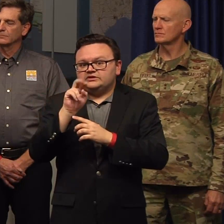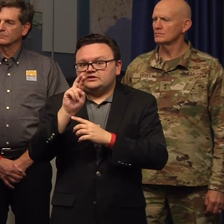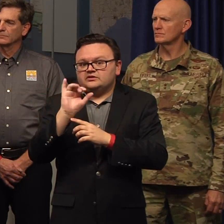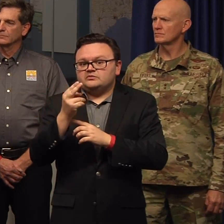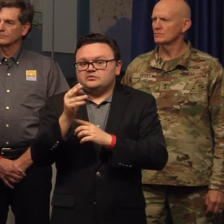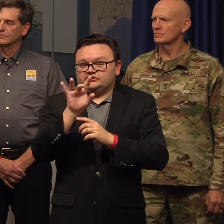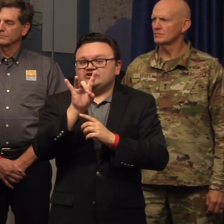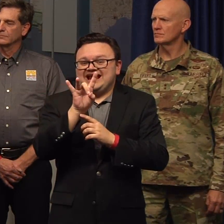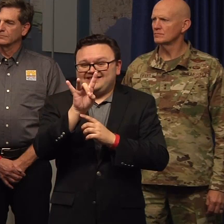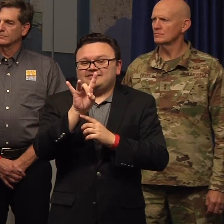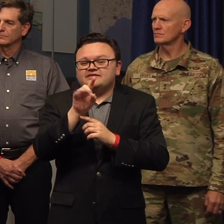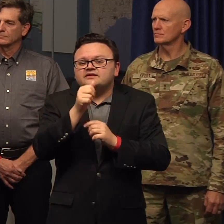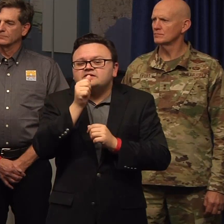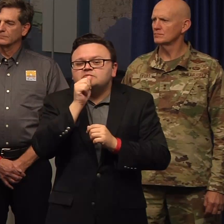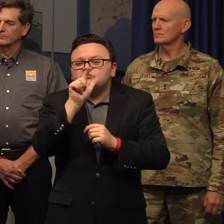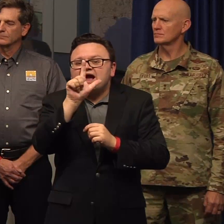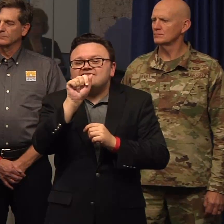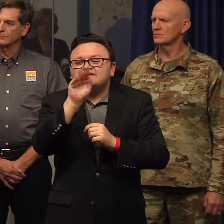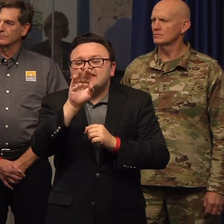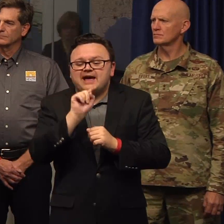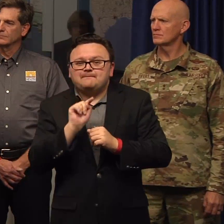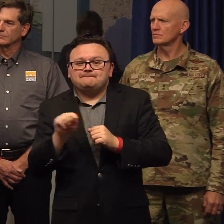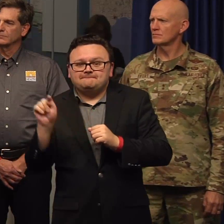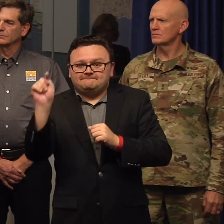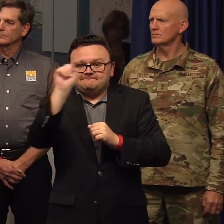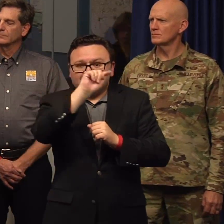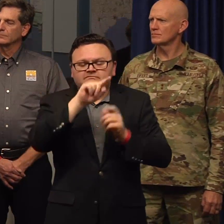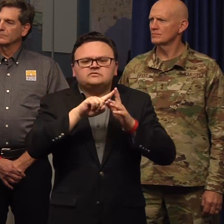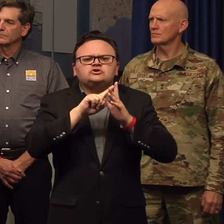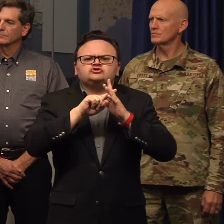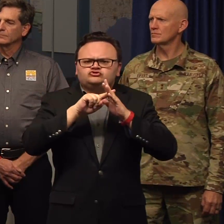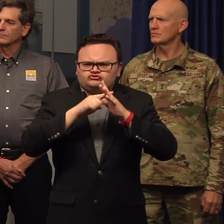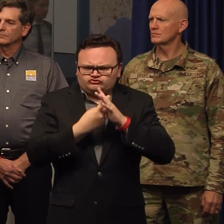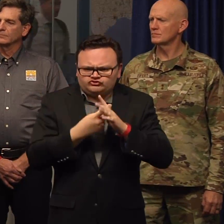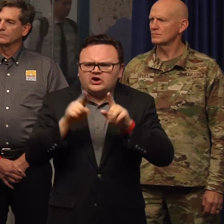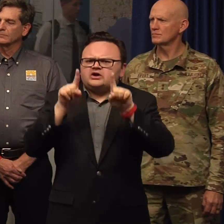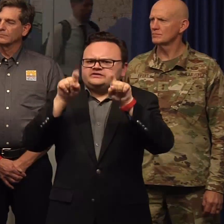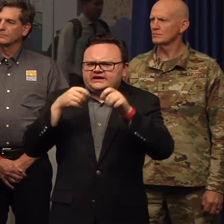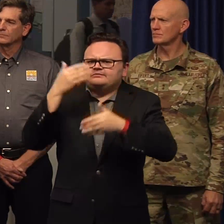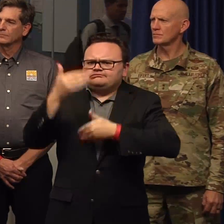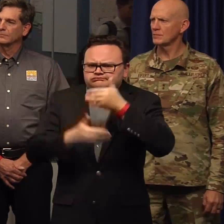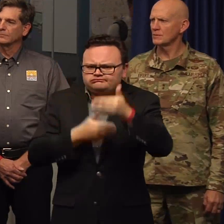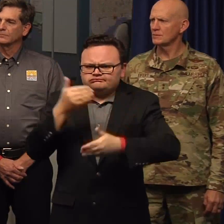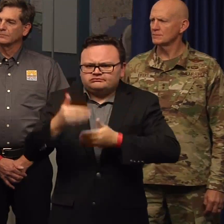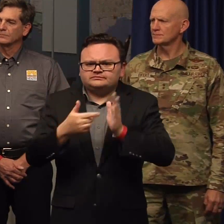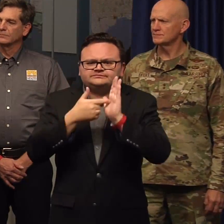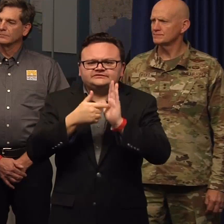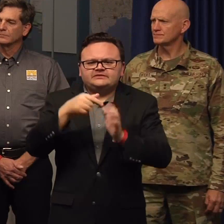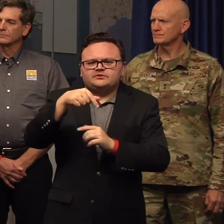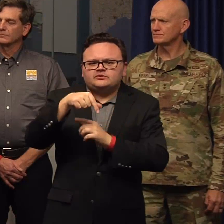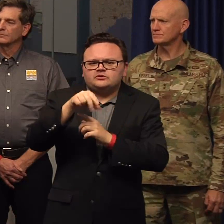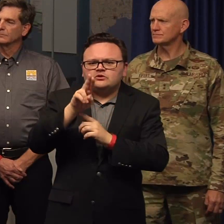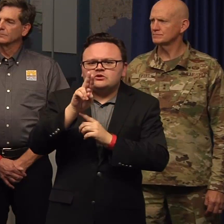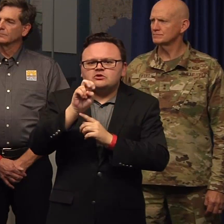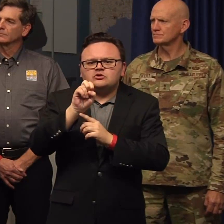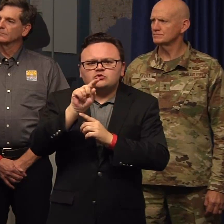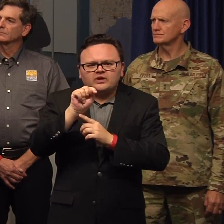WAS A PRETTY SIGNIFICANT INCREASE TO WHERE WE WERE A WEEK AGO AND THEN DURING THE WEEK OF MARCH 8, PRIVATE